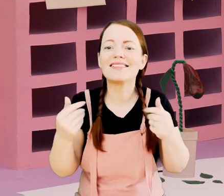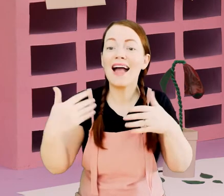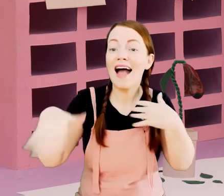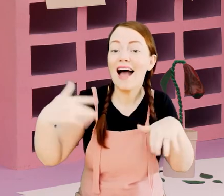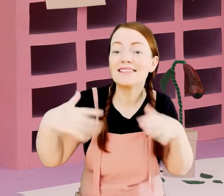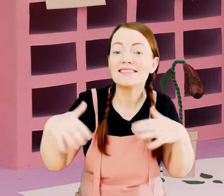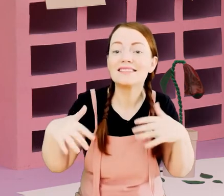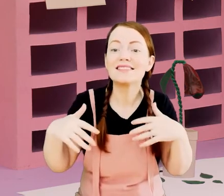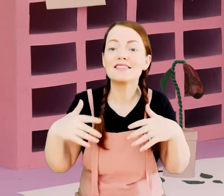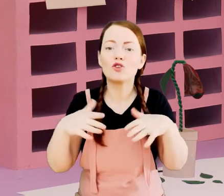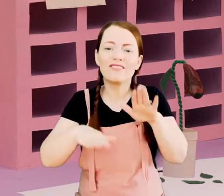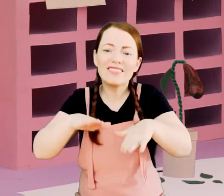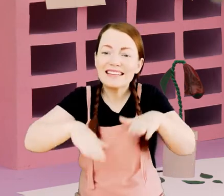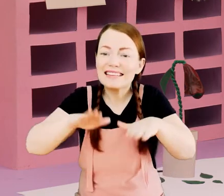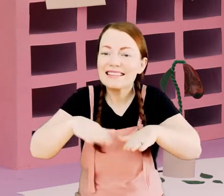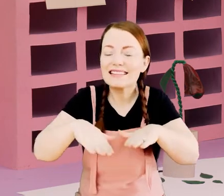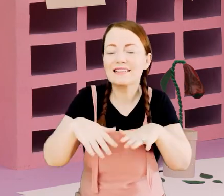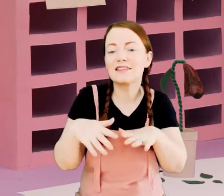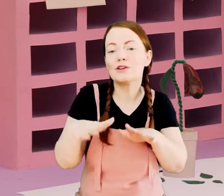Shake it off your hands or shake it off your feet...